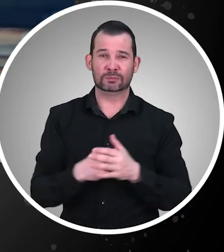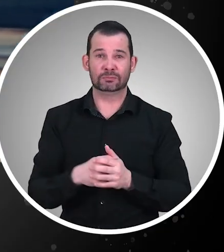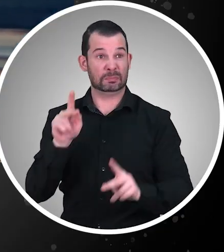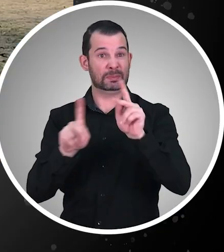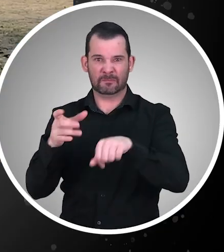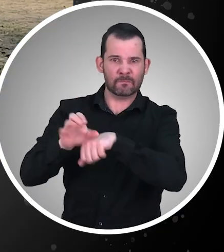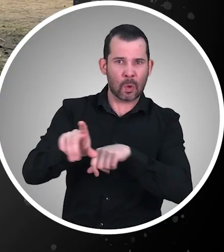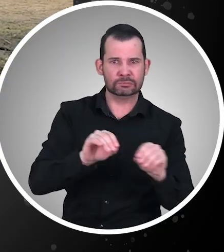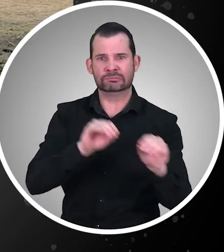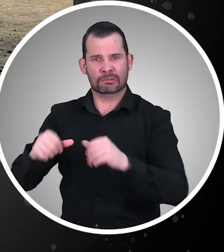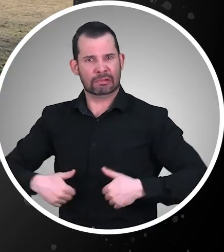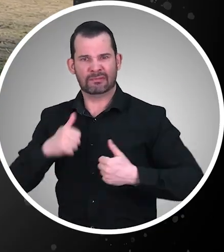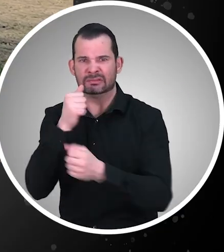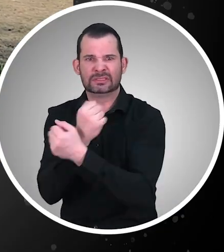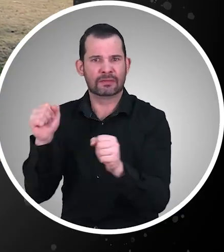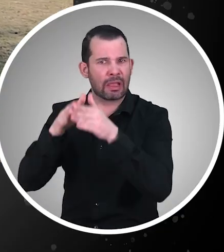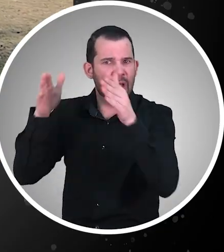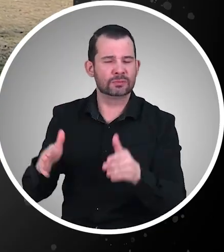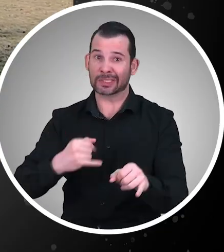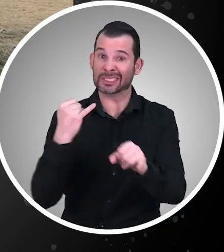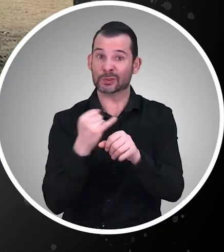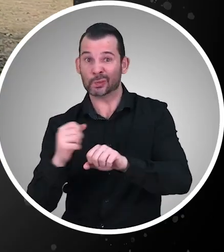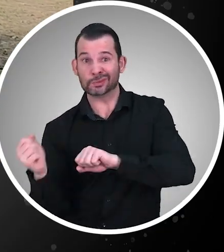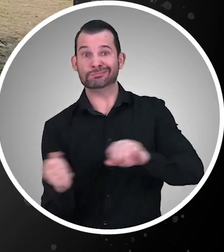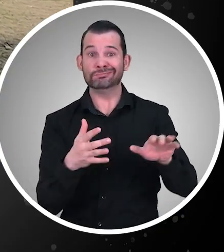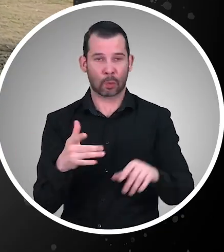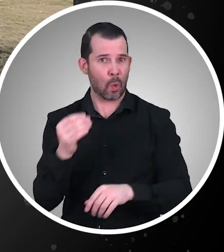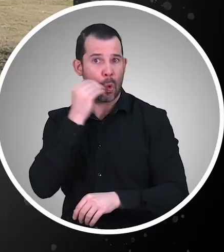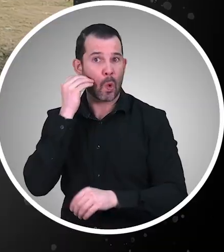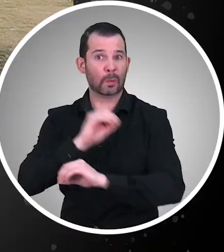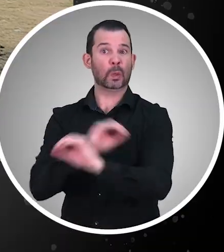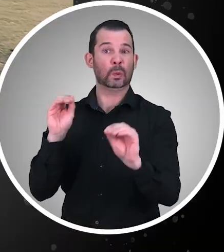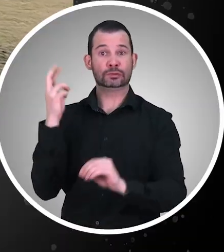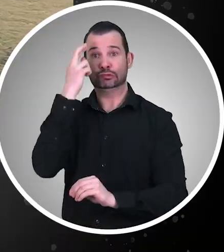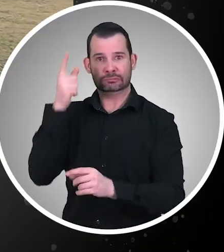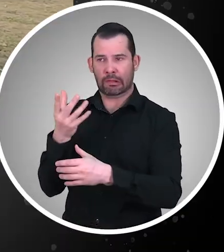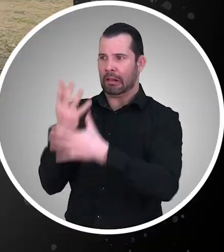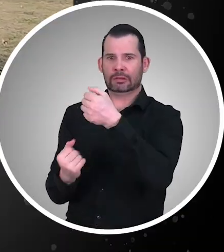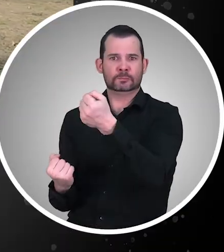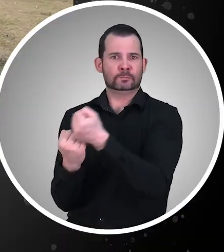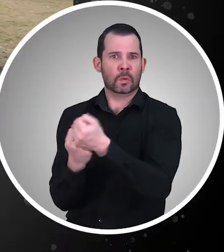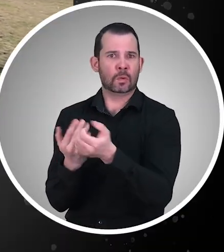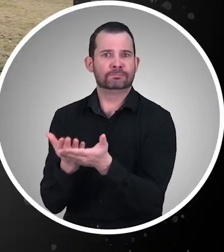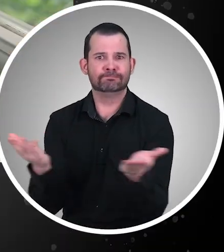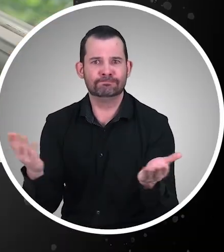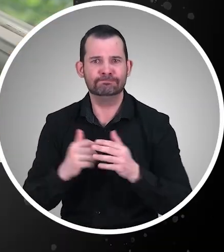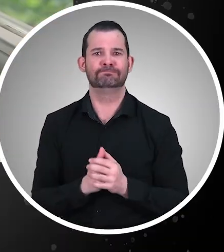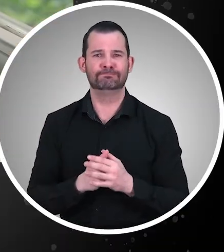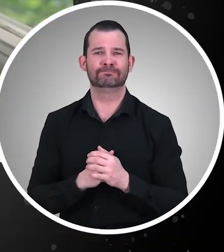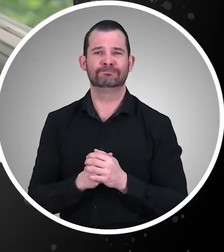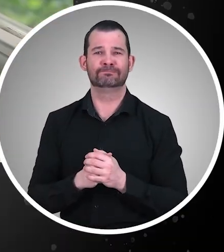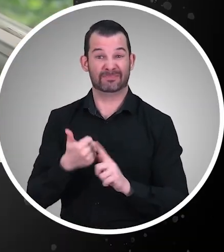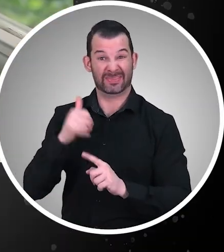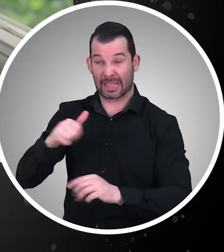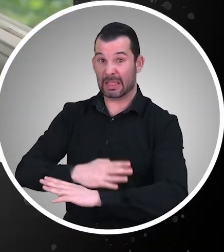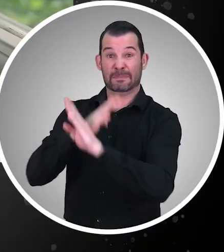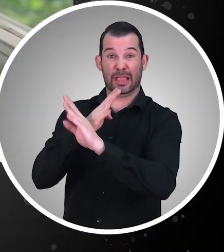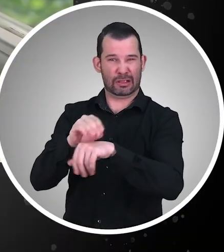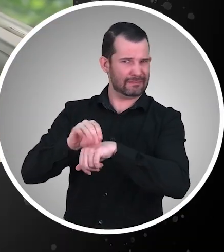People are forced into unsafe housing, institutions, or homelessness because of a lack of supports. These barriers affect their health,